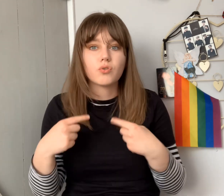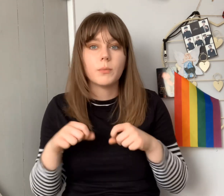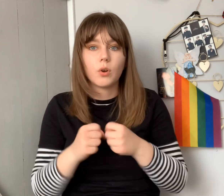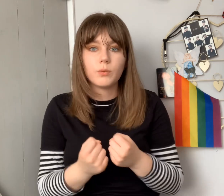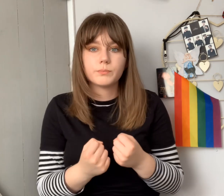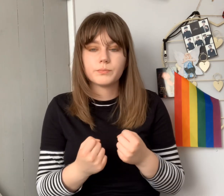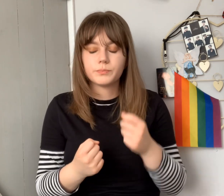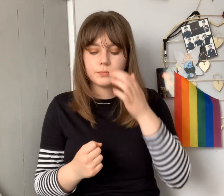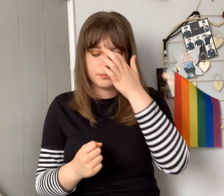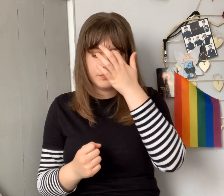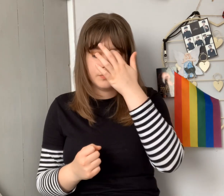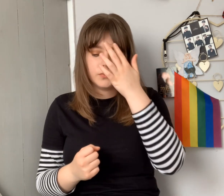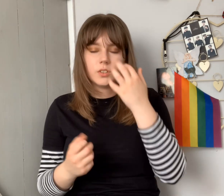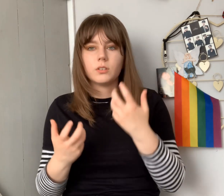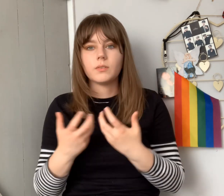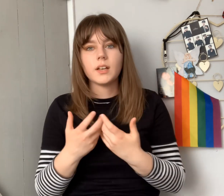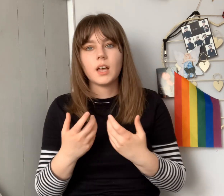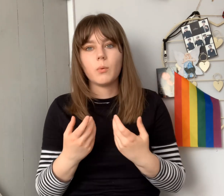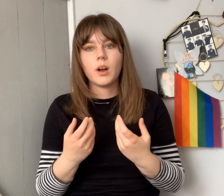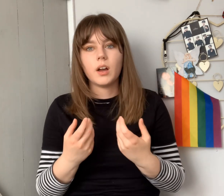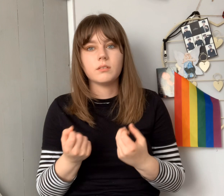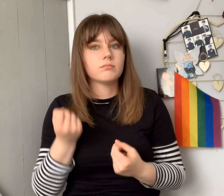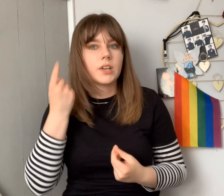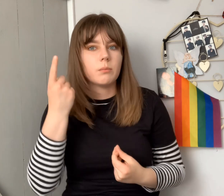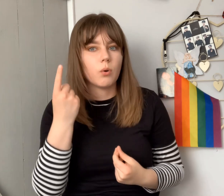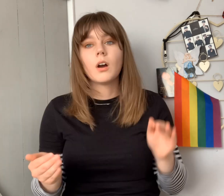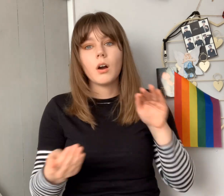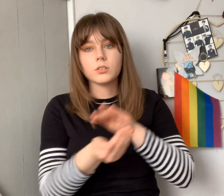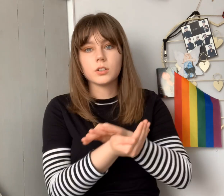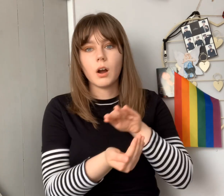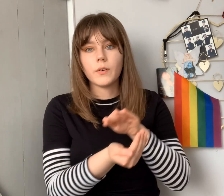so "criminal" So that's how I came up